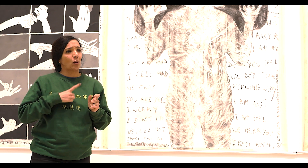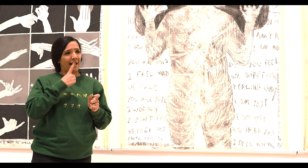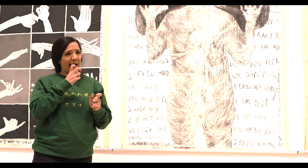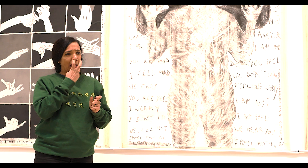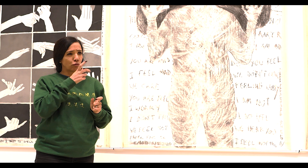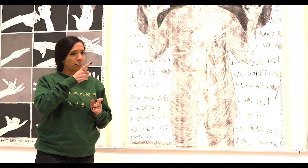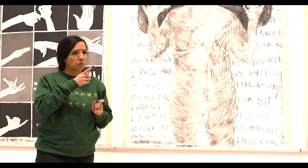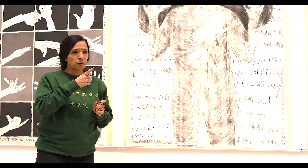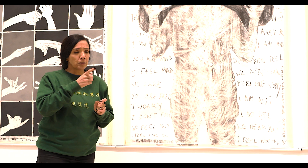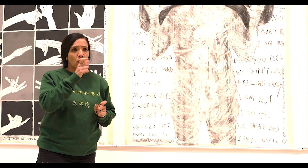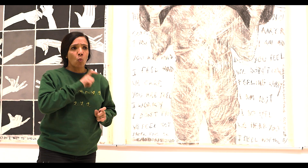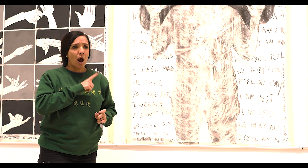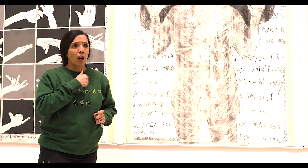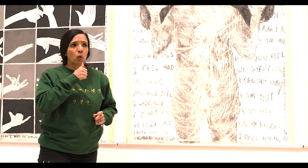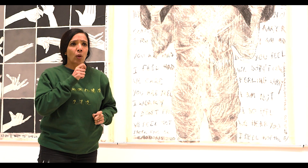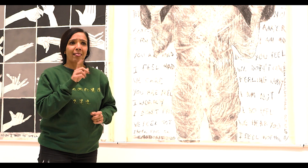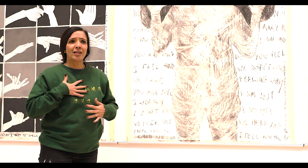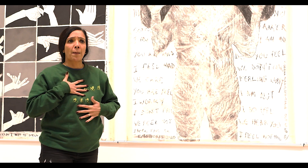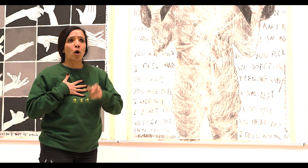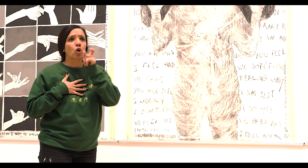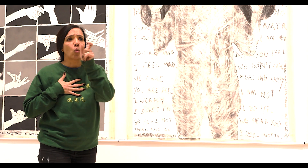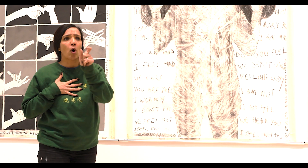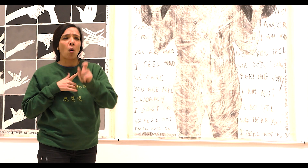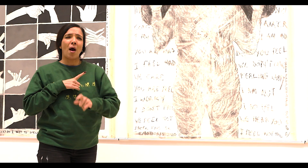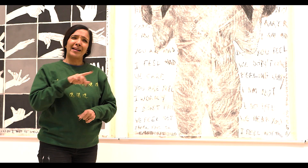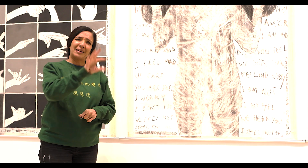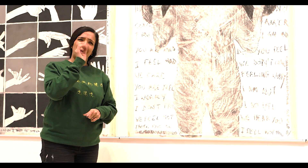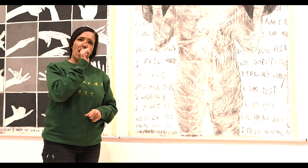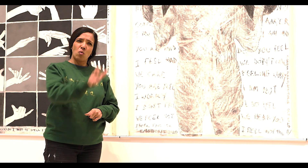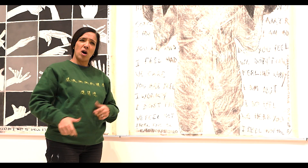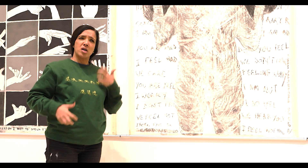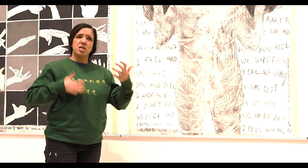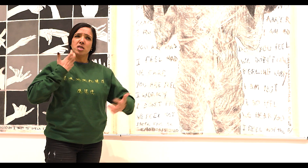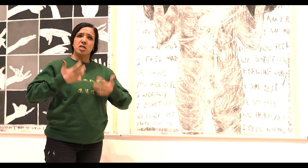And sometimes I can lipread, and I disagree. I'm thinking, "Why are they using that particular word?"